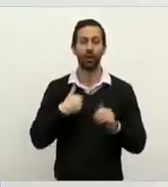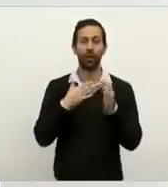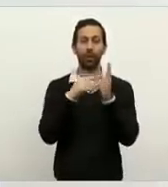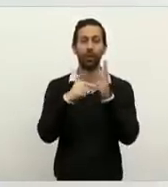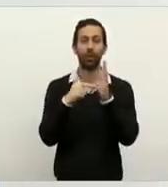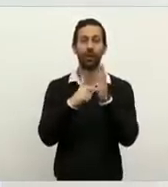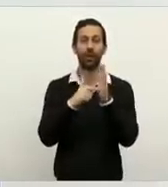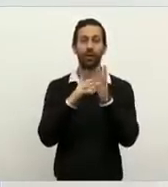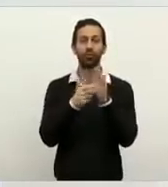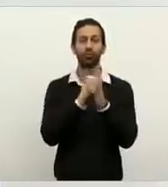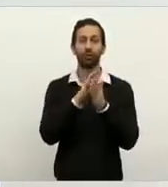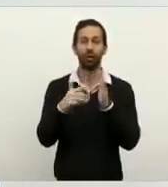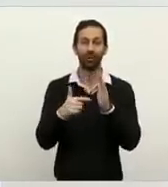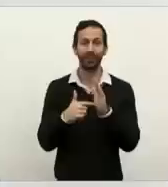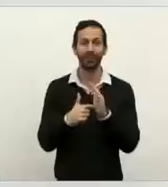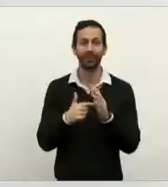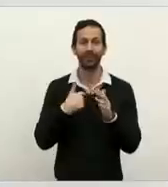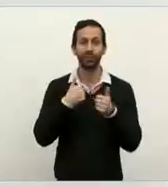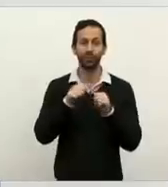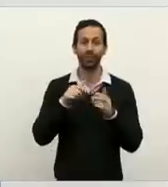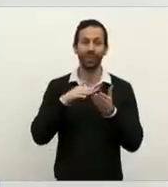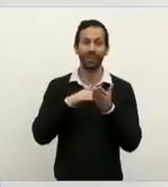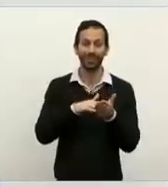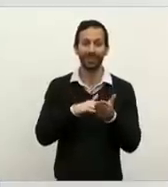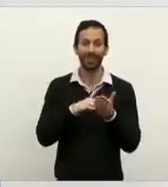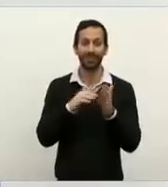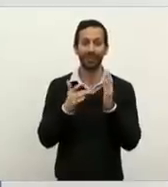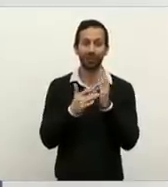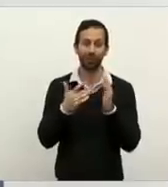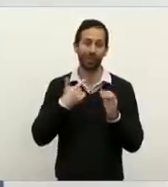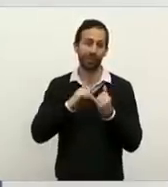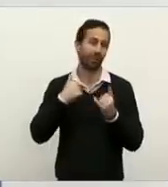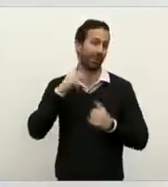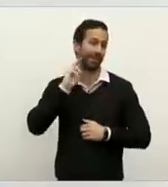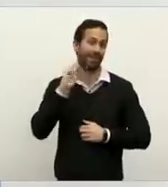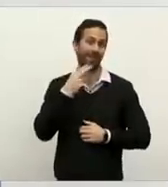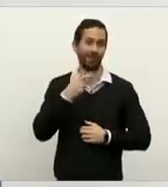I'm deaf and using assistive technology as part of today's proceedings.